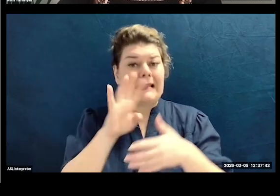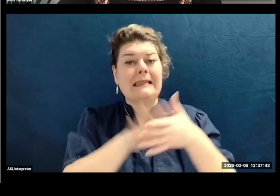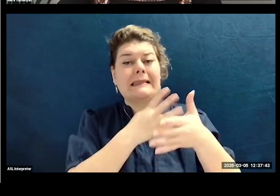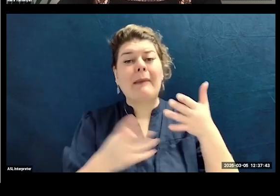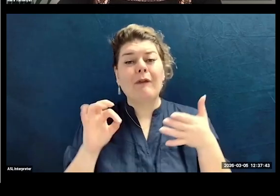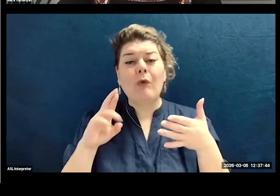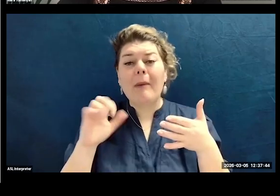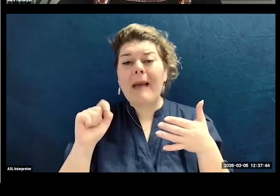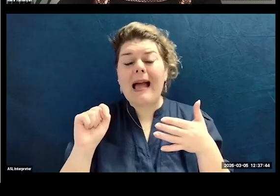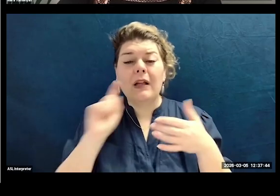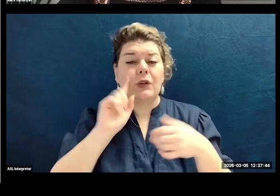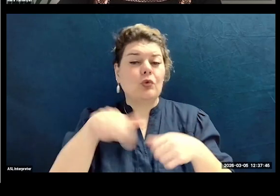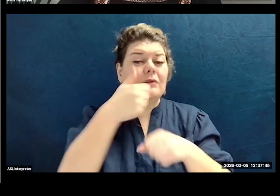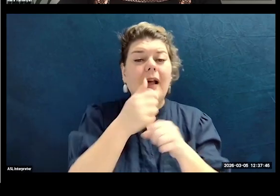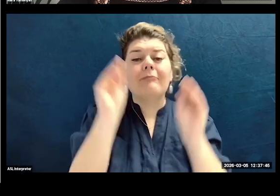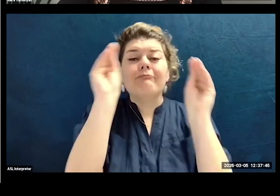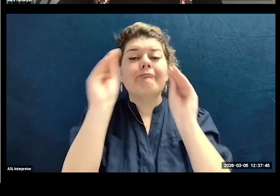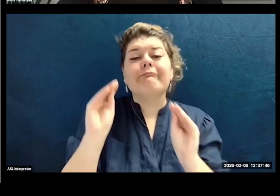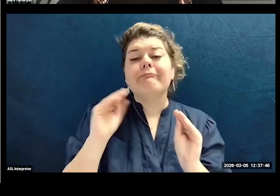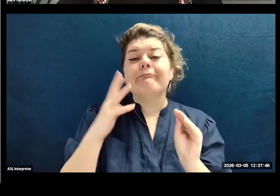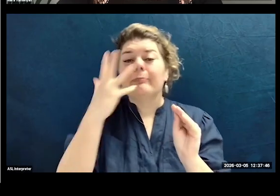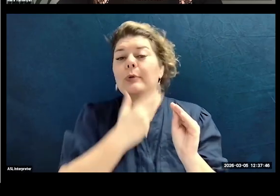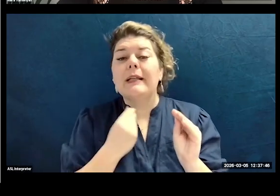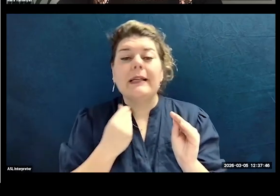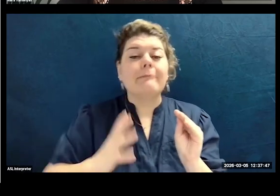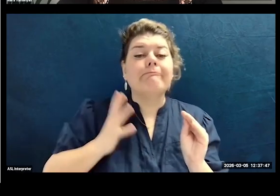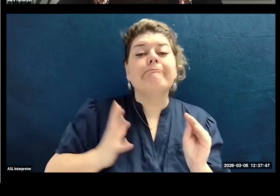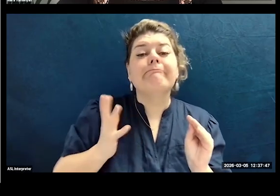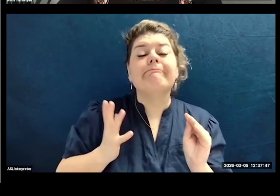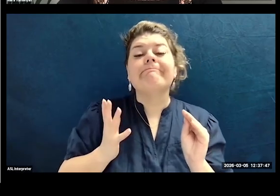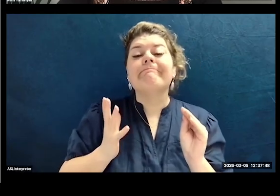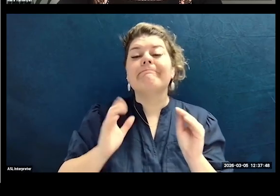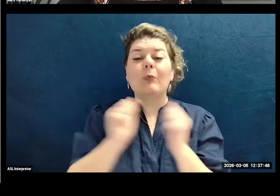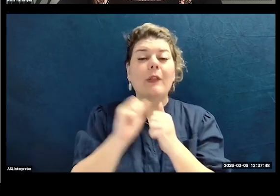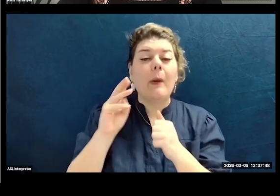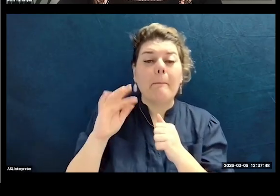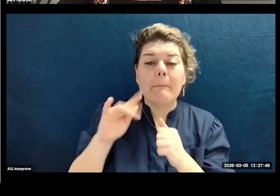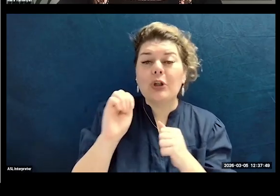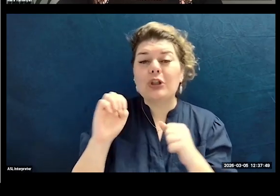just to arrange content visually with merged cells or invisible borders.